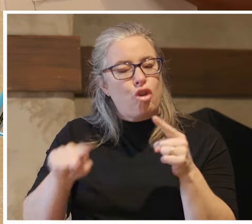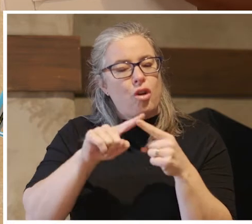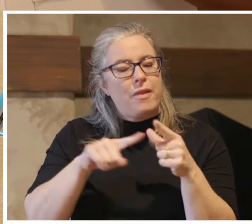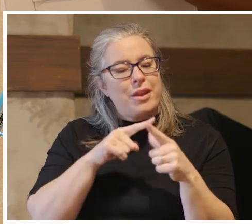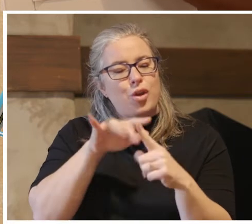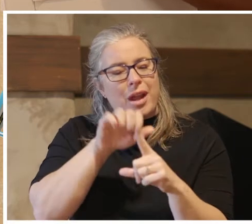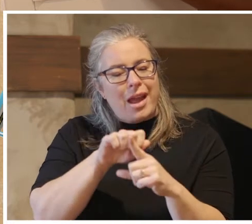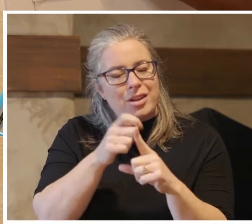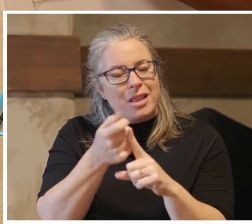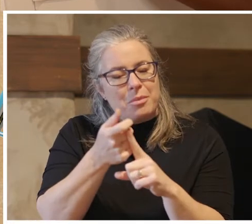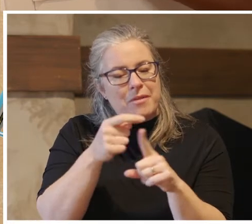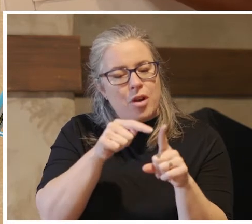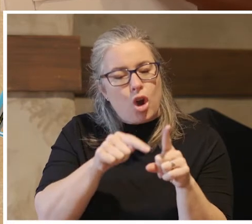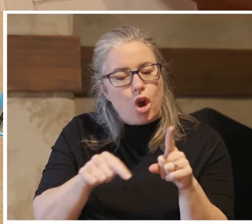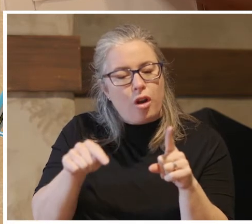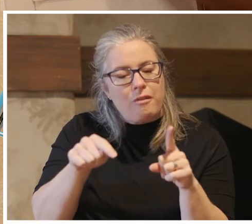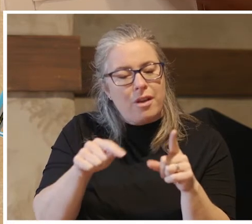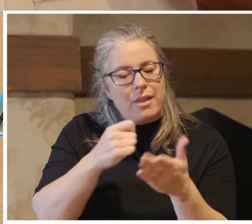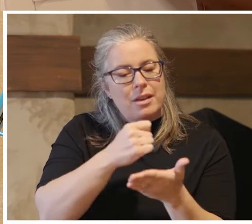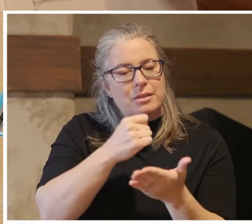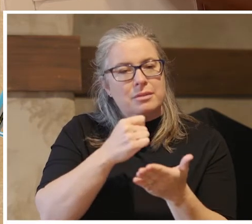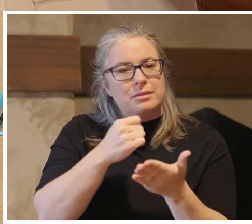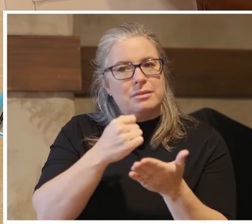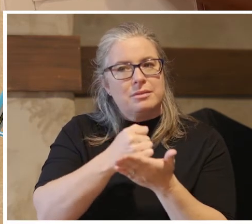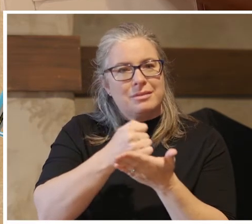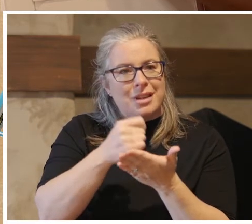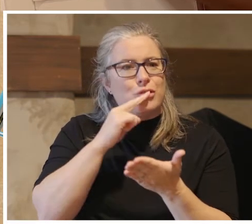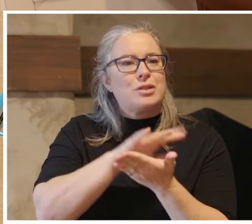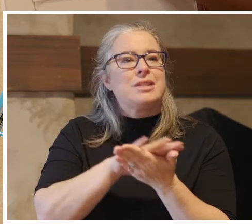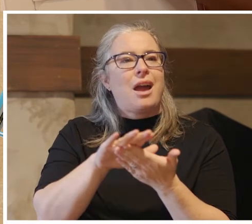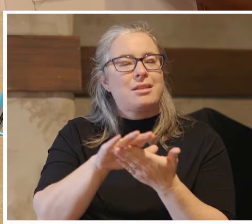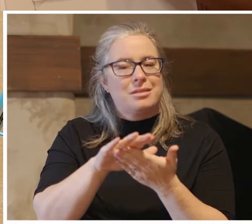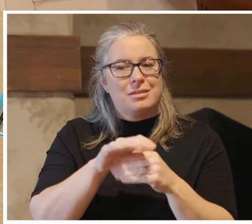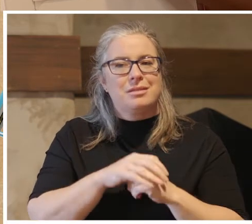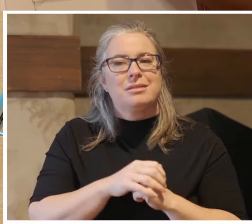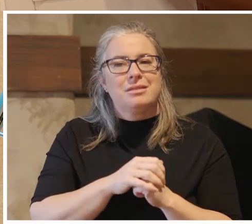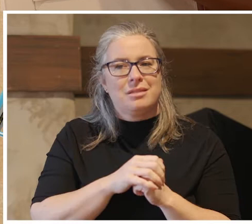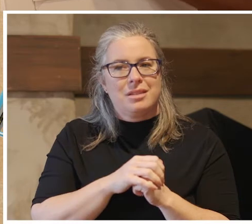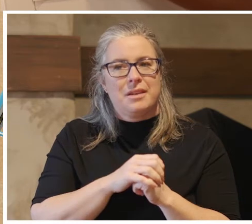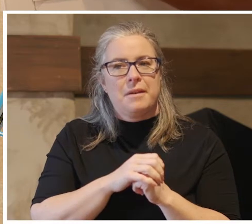That way you're gonna catch just that little bit of curve, and it really looks nice in the drawing.